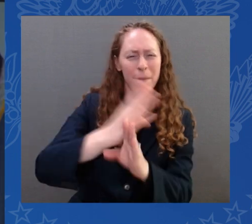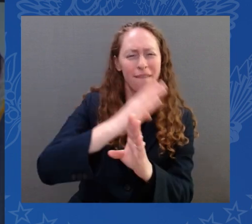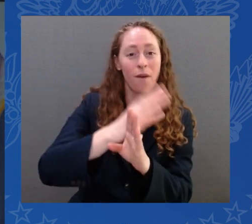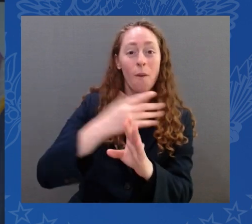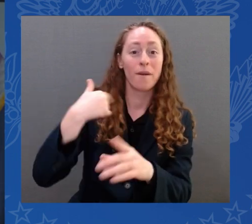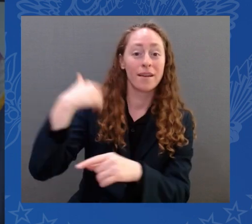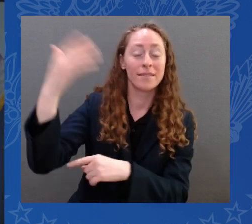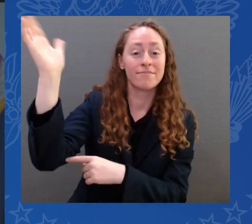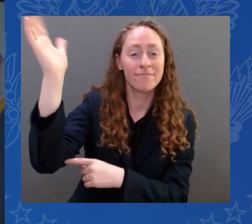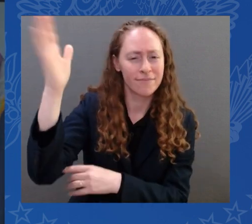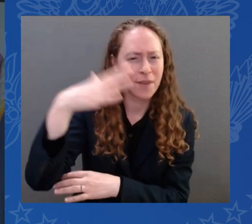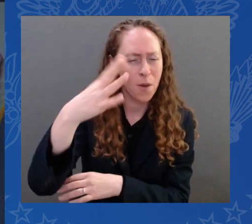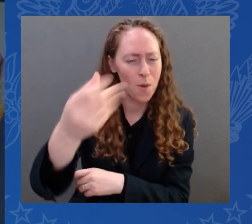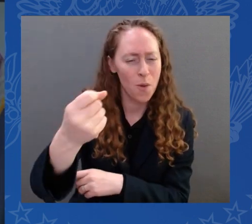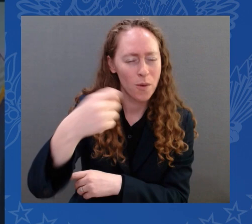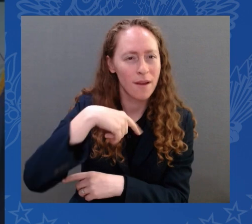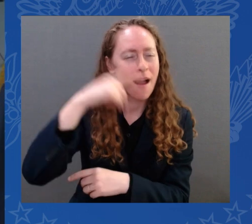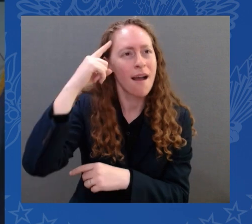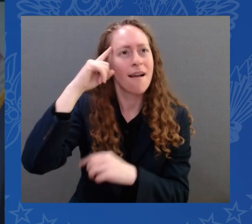as I was told the Class of '72 is here.